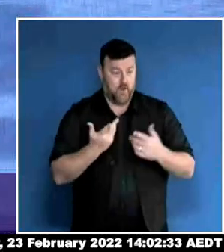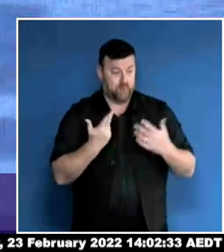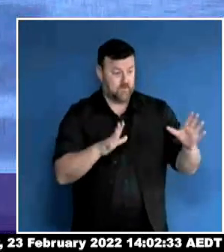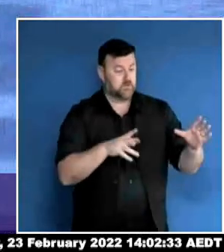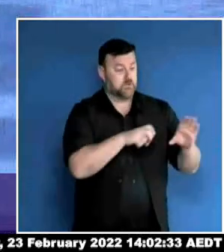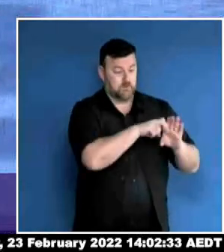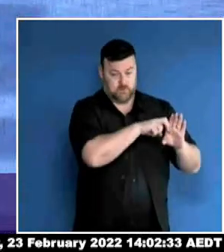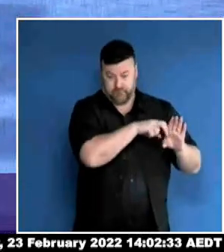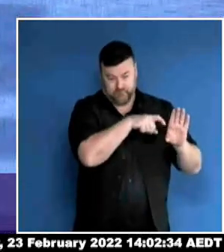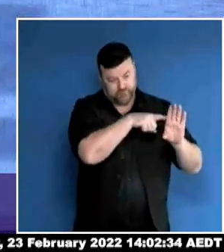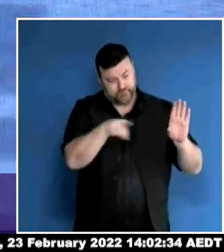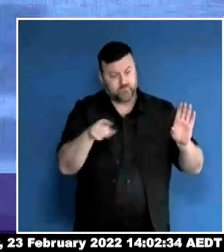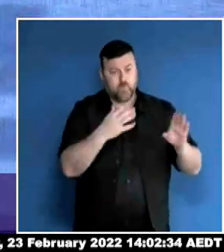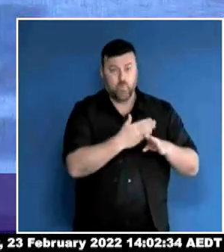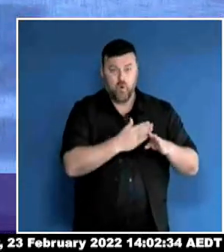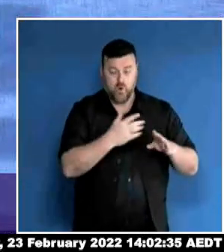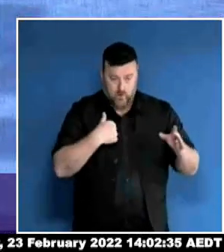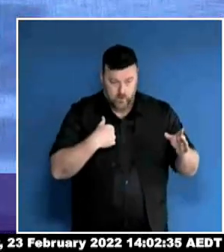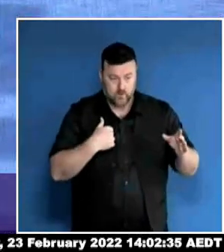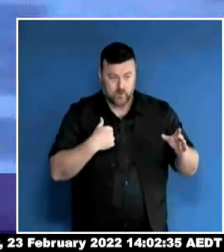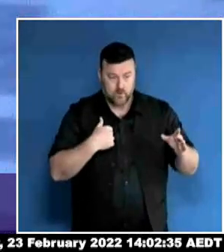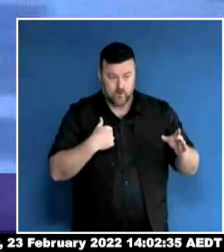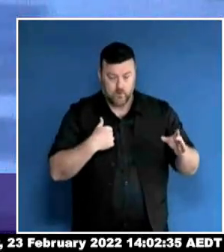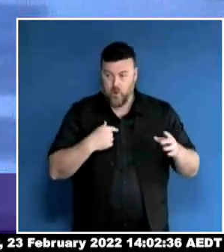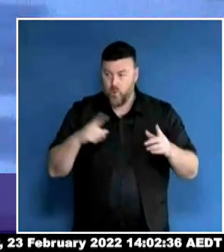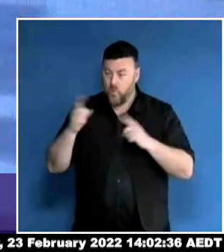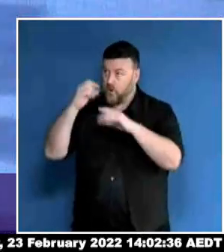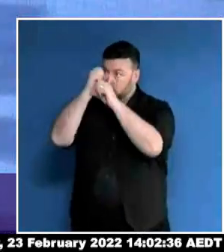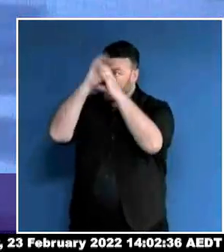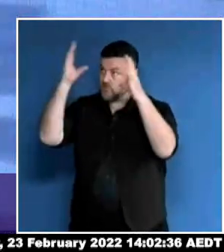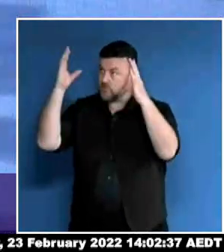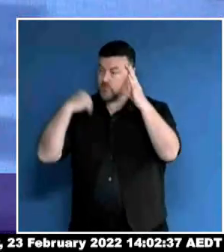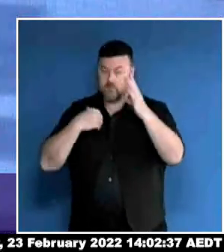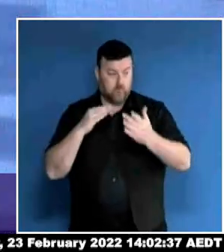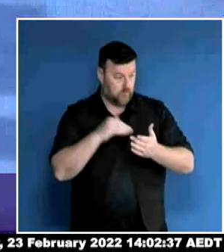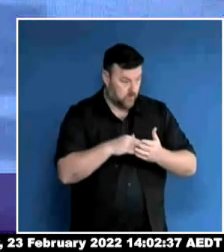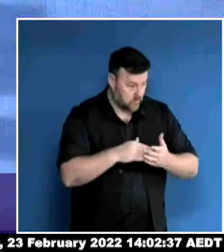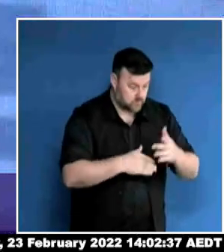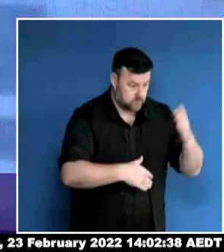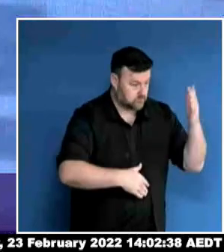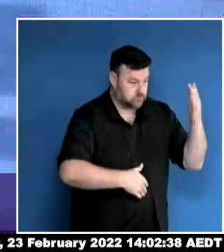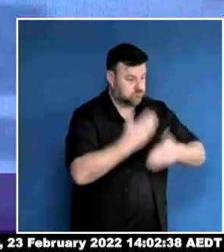that was so different to what I thought, and I drove out - you know, a little while down